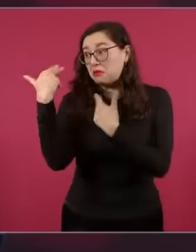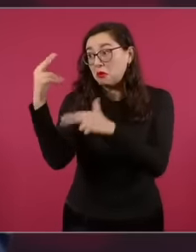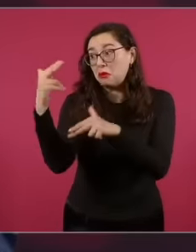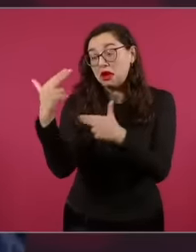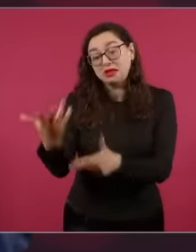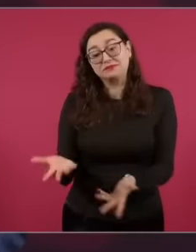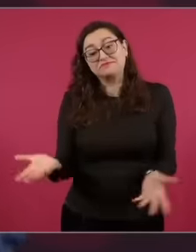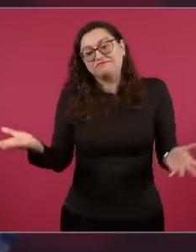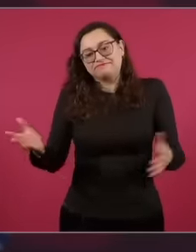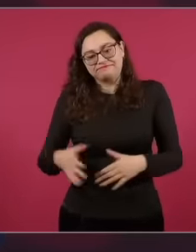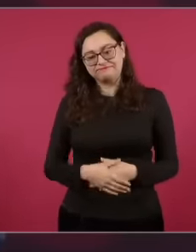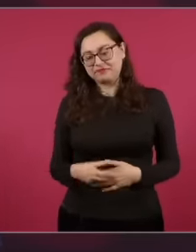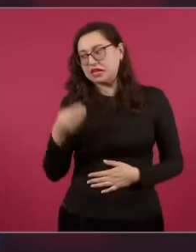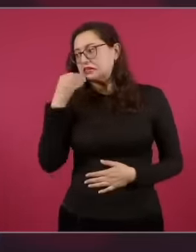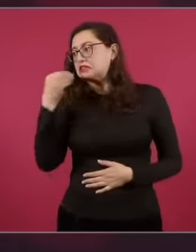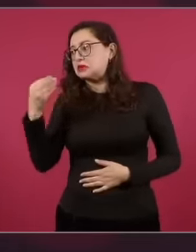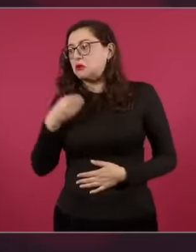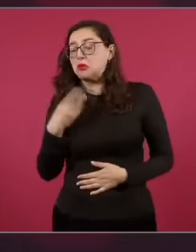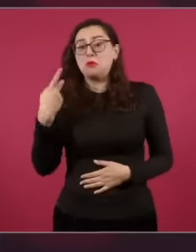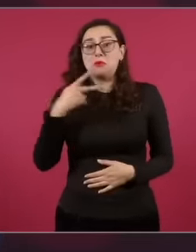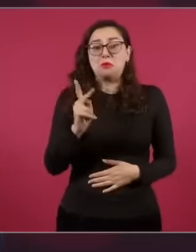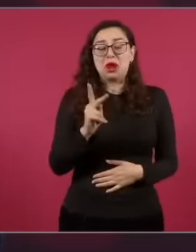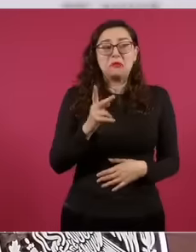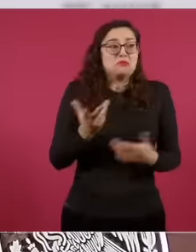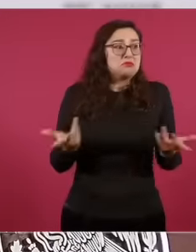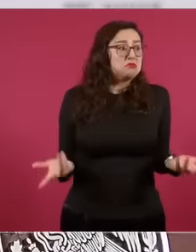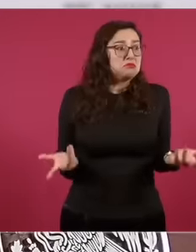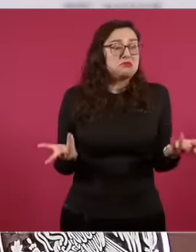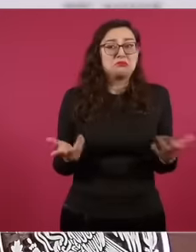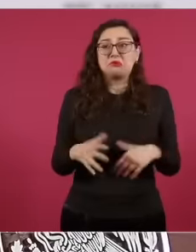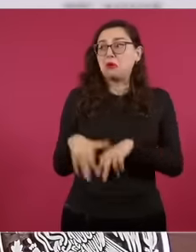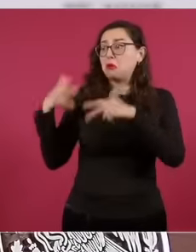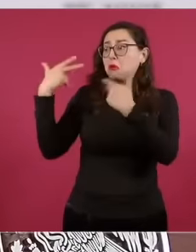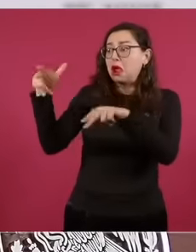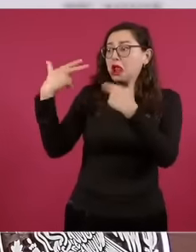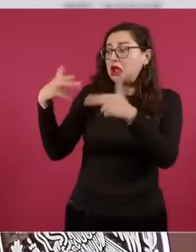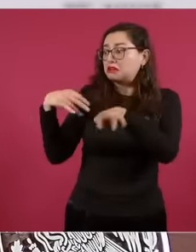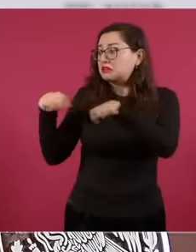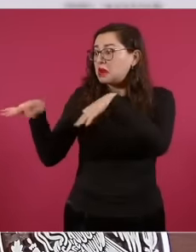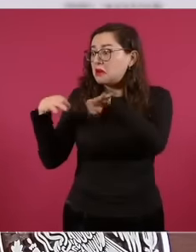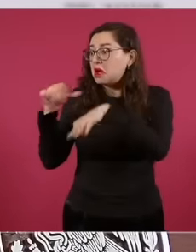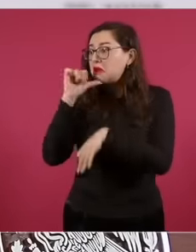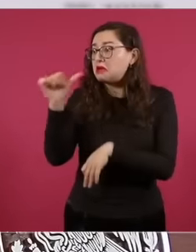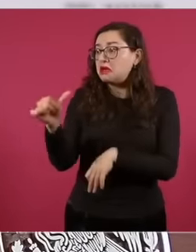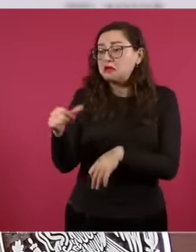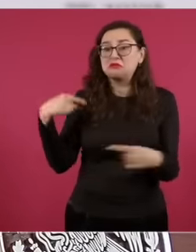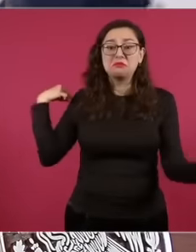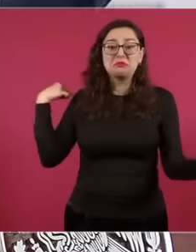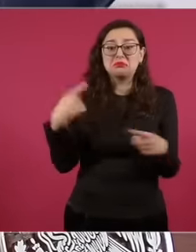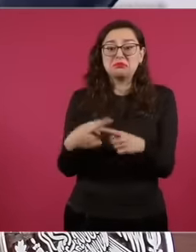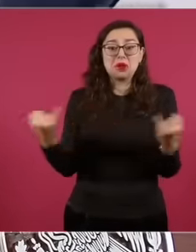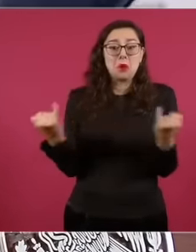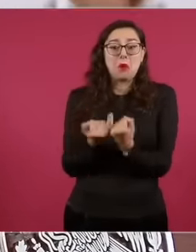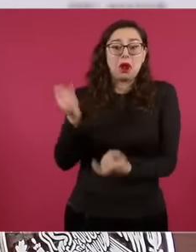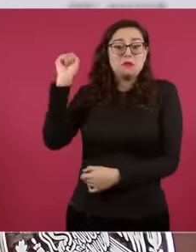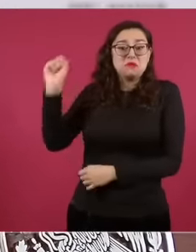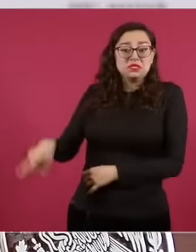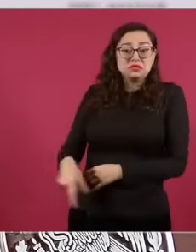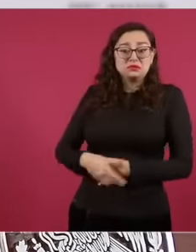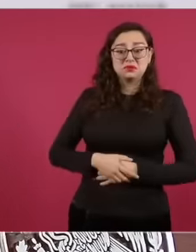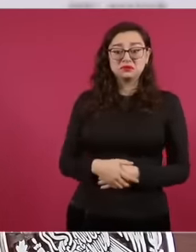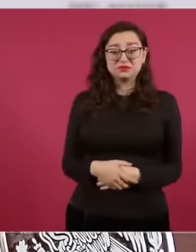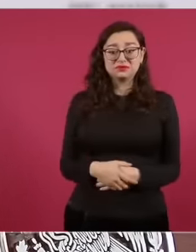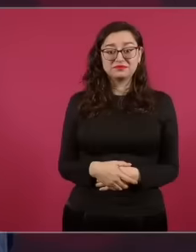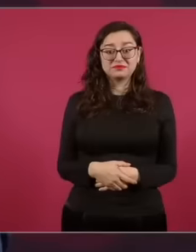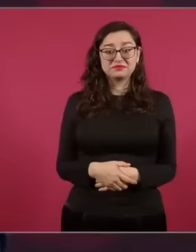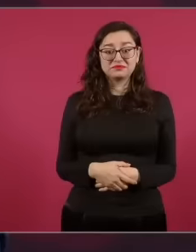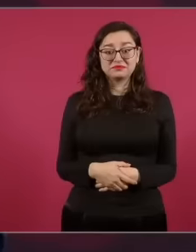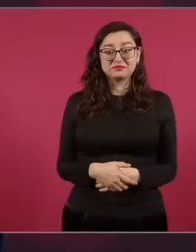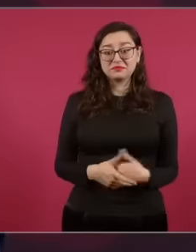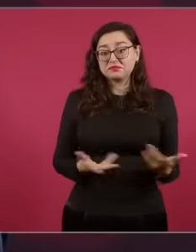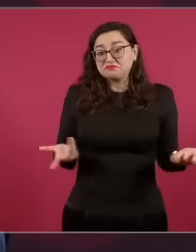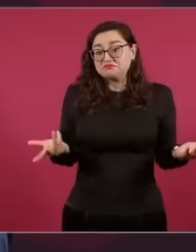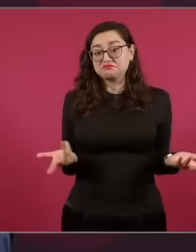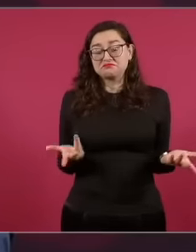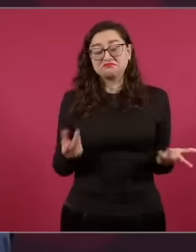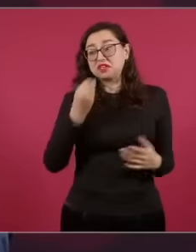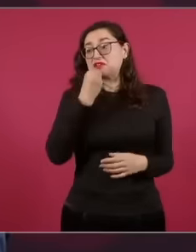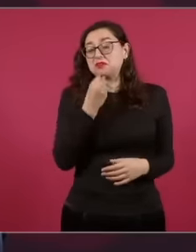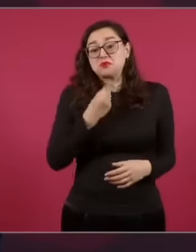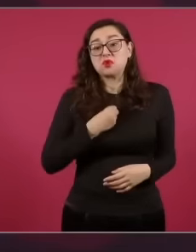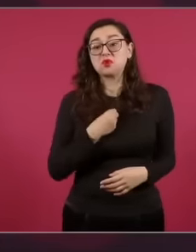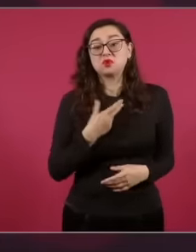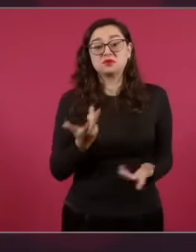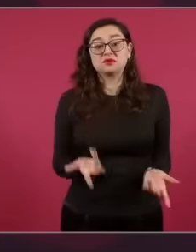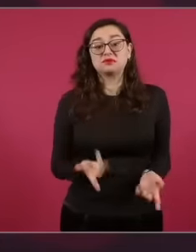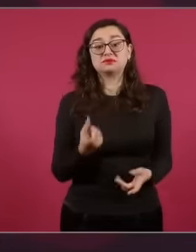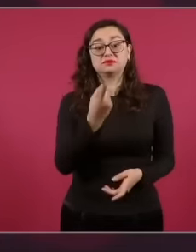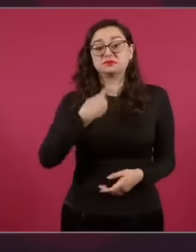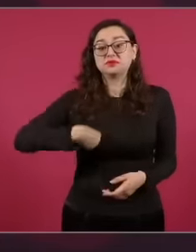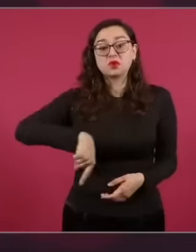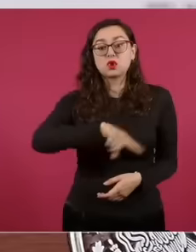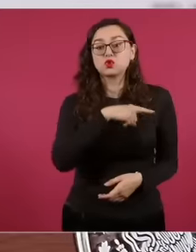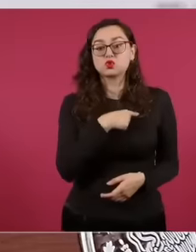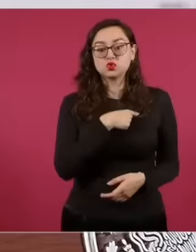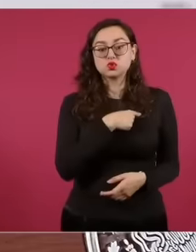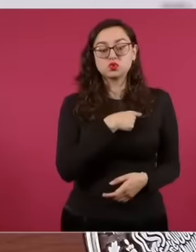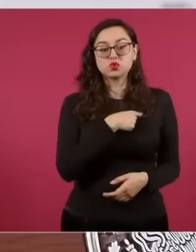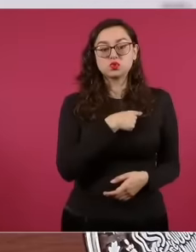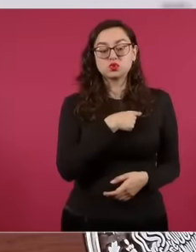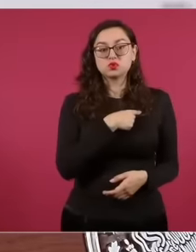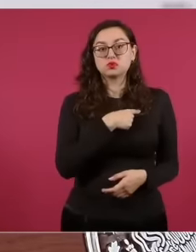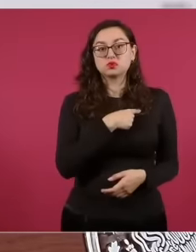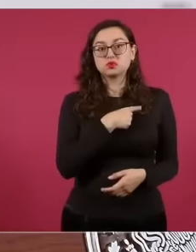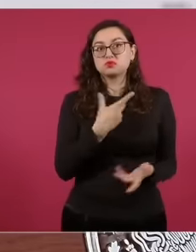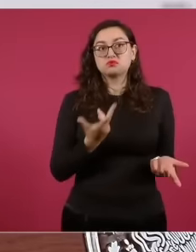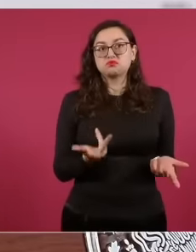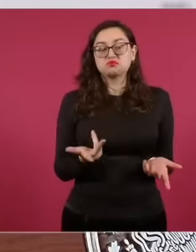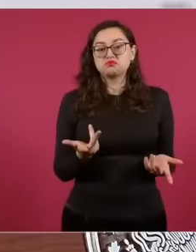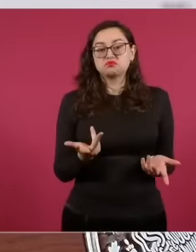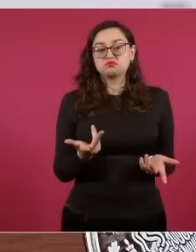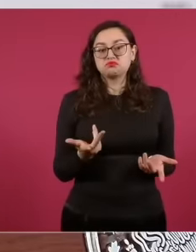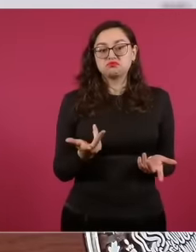is not going to happen, nothing is happening, and as far as we are concerned, respect absolute to your